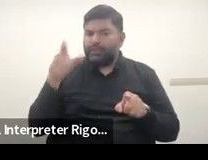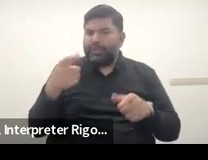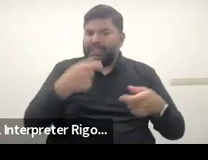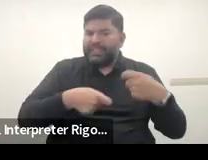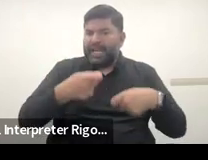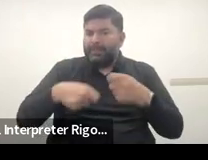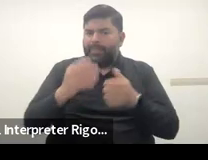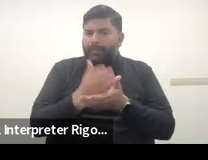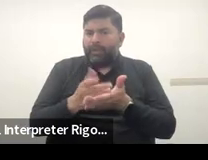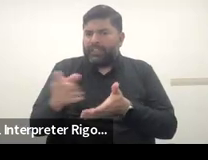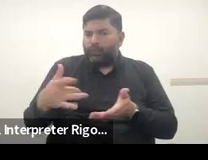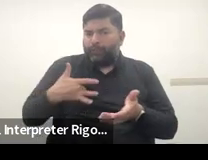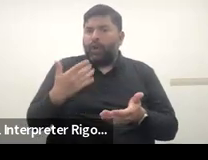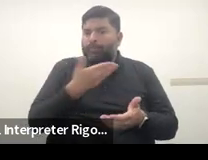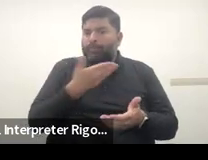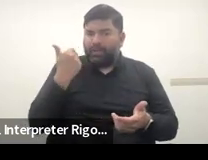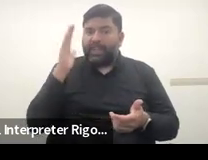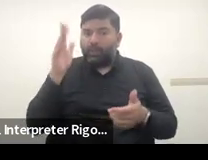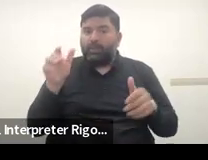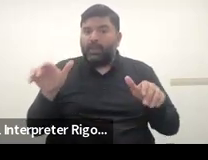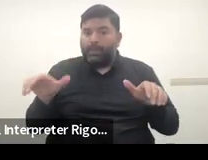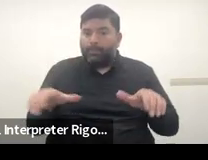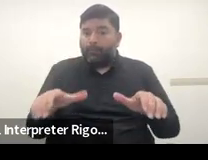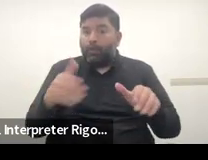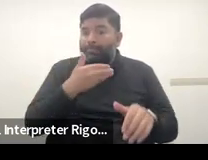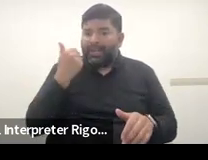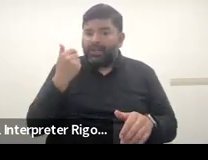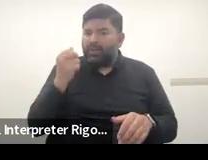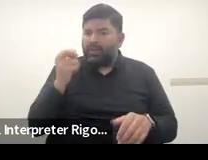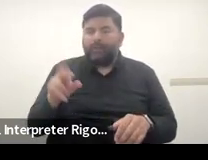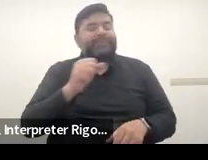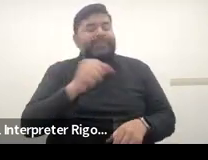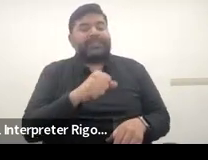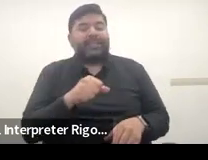like yeah potentially do better I don't know absolutely LEE: absolutely yeah this is ongoing work I should